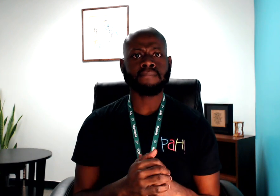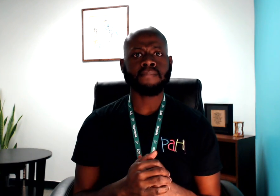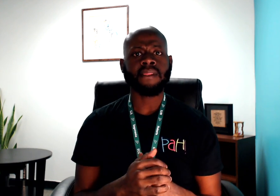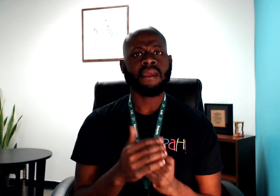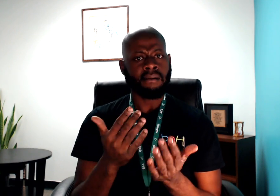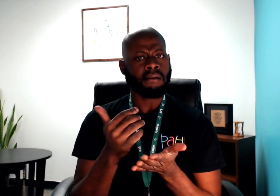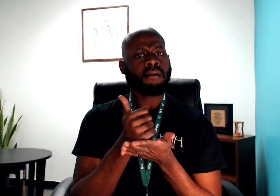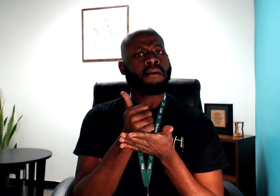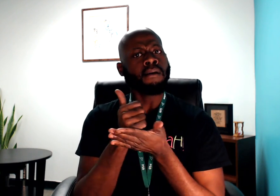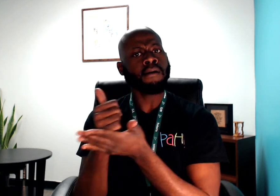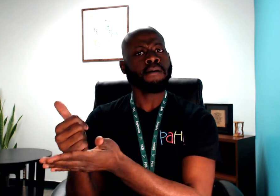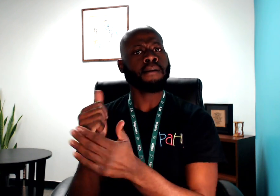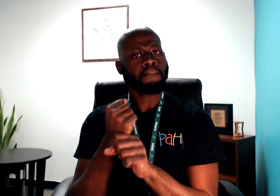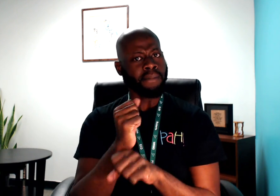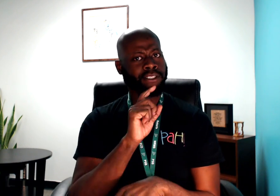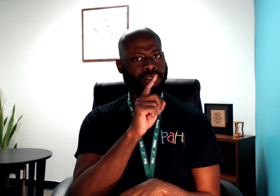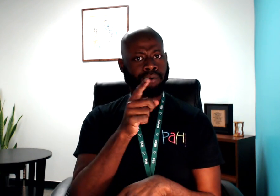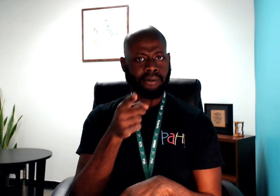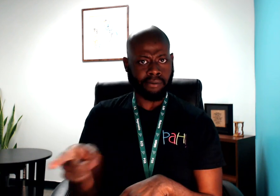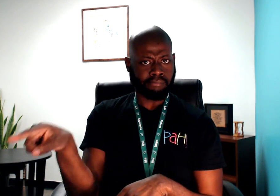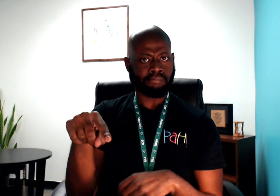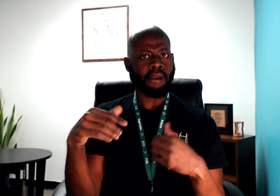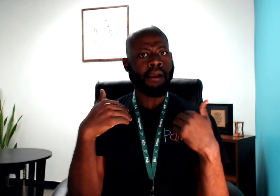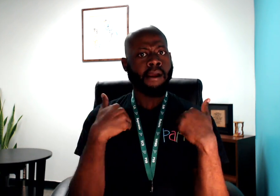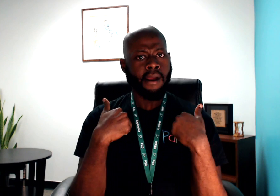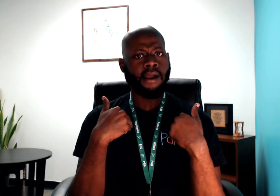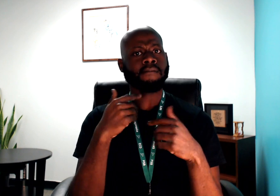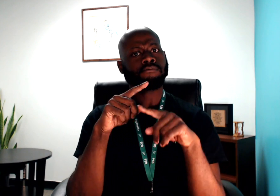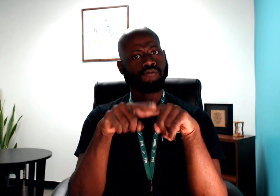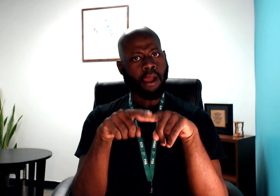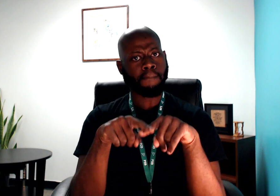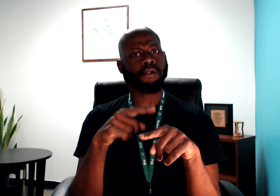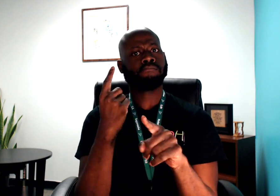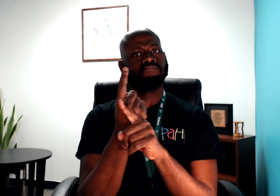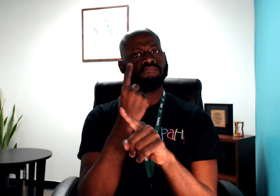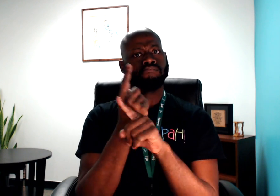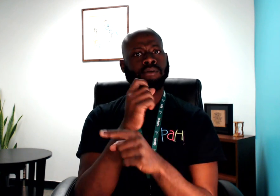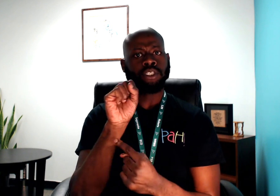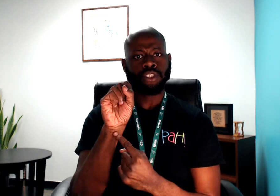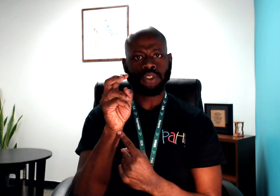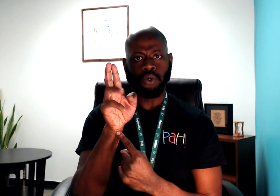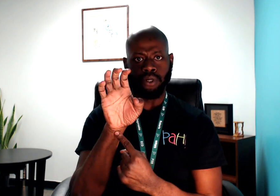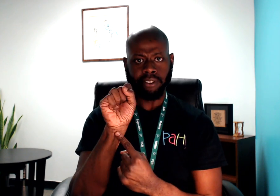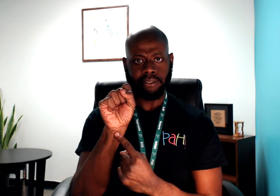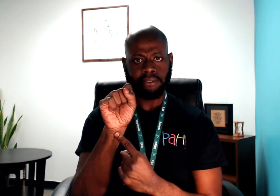help them to be sure they have a reliable source